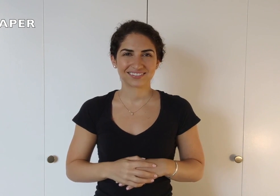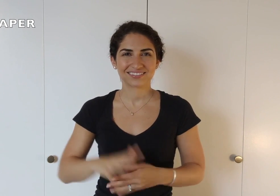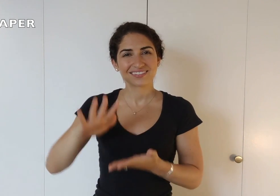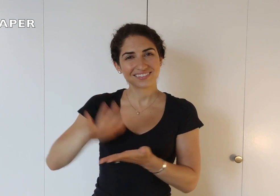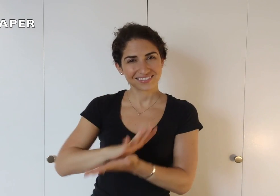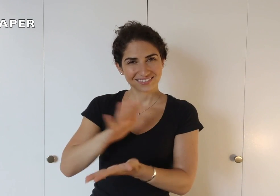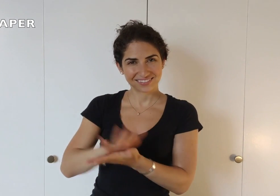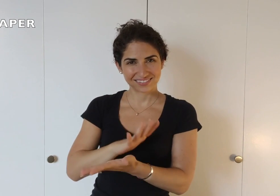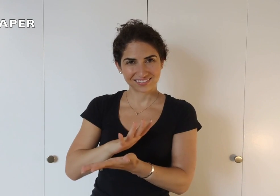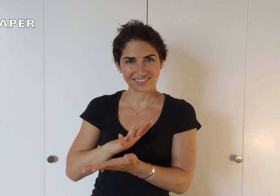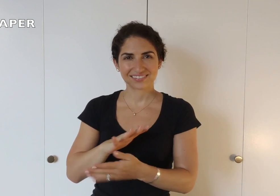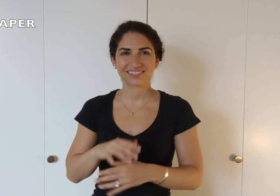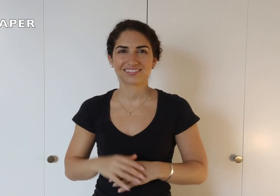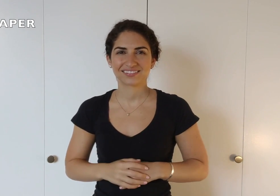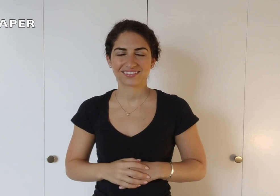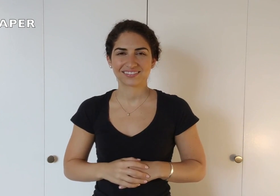PAPER